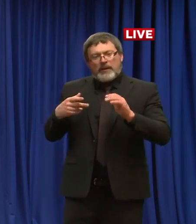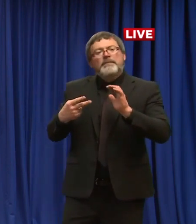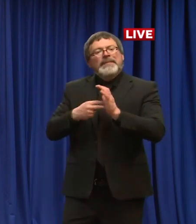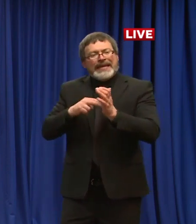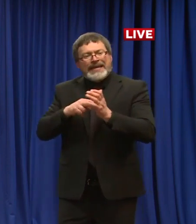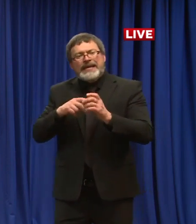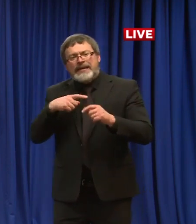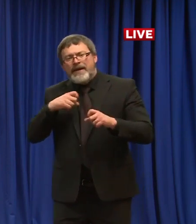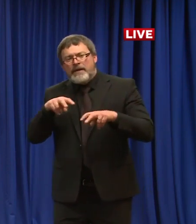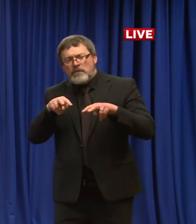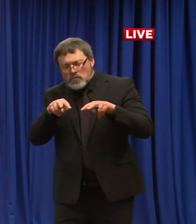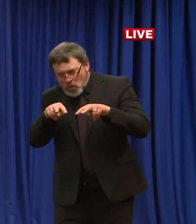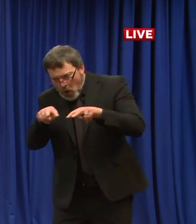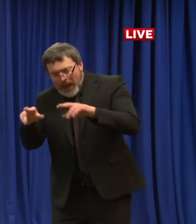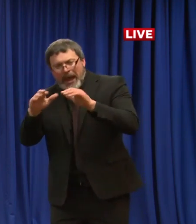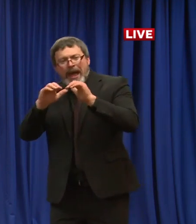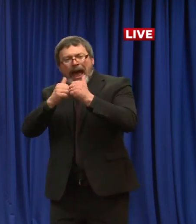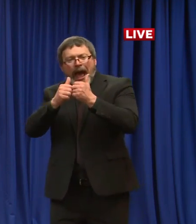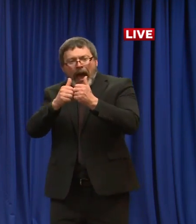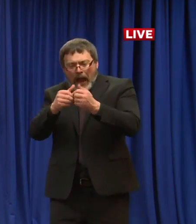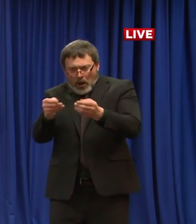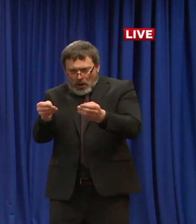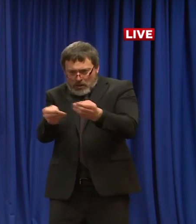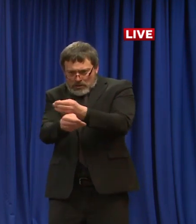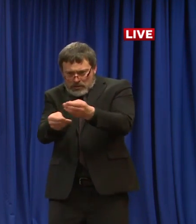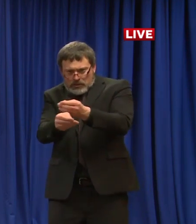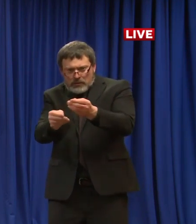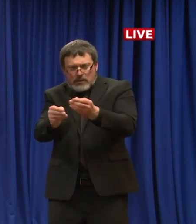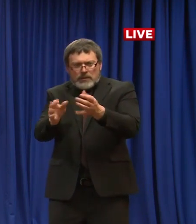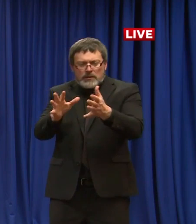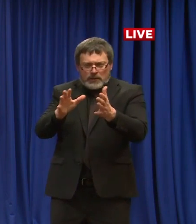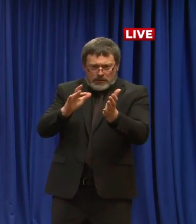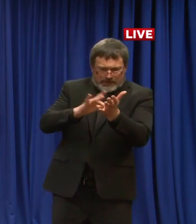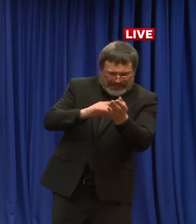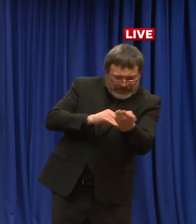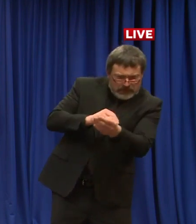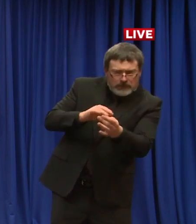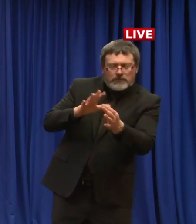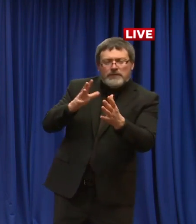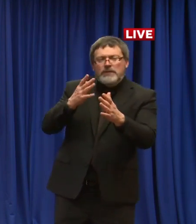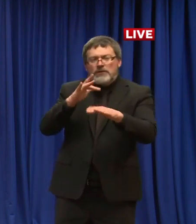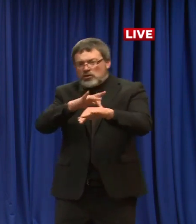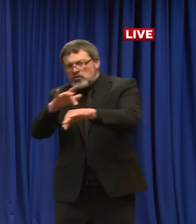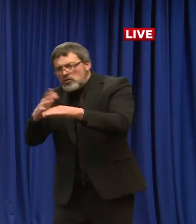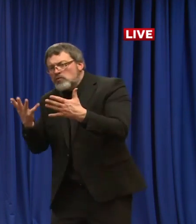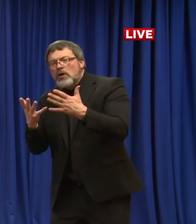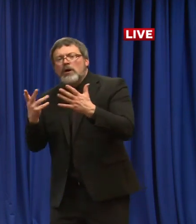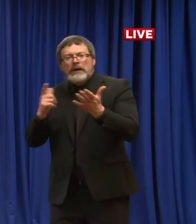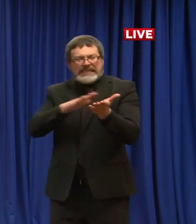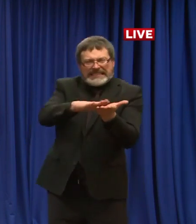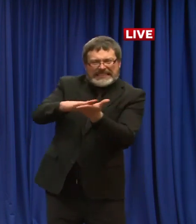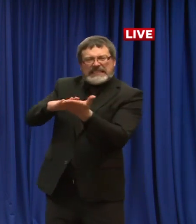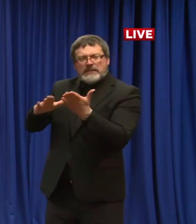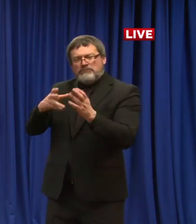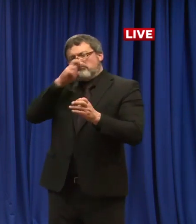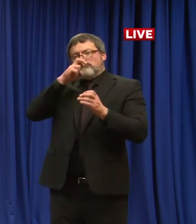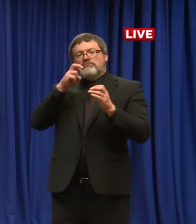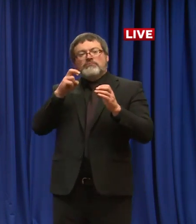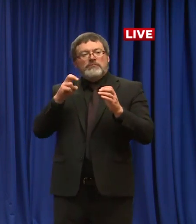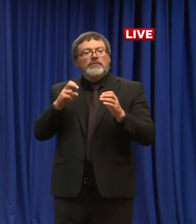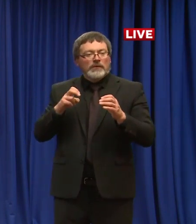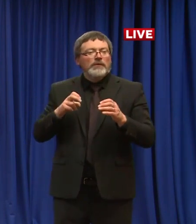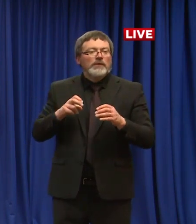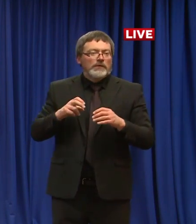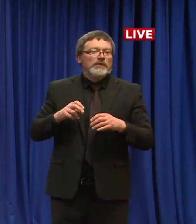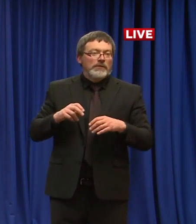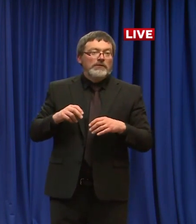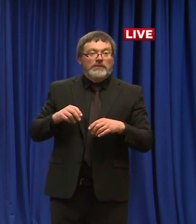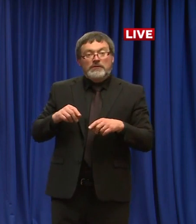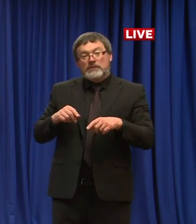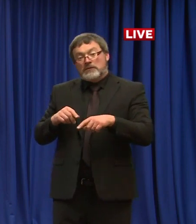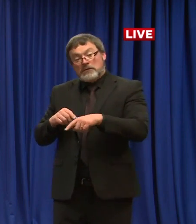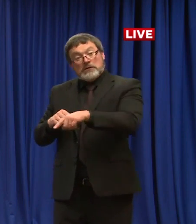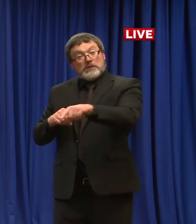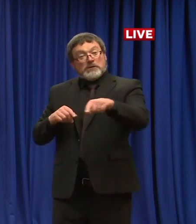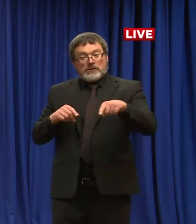WE HAVE TO BE VIGILANT FOR HEALTH CARE PROVIDERS WHO WERE GOING IN AND OUT OF THE FACILITY NOT ONLY TO PROTECT THE HEALTH CARE PROVIDERS, BUT ALSO TO BUT ALSO TO CLOSELY MONITOR PEOPLE